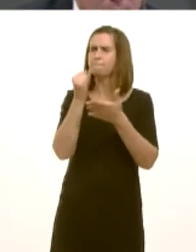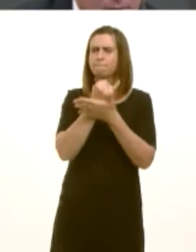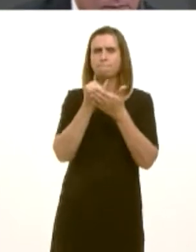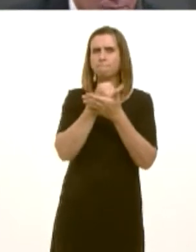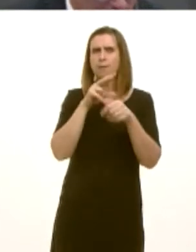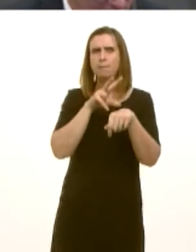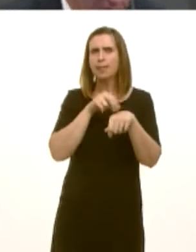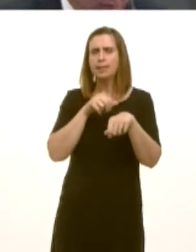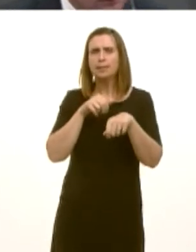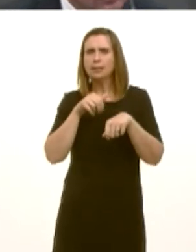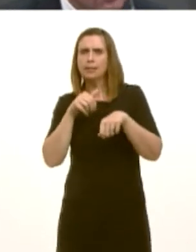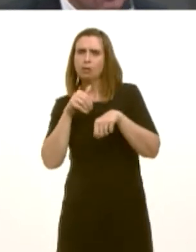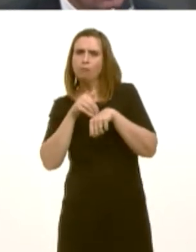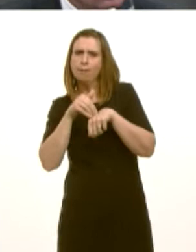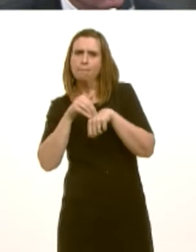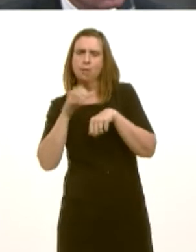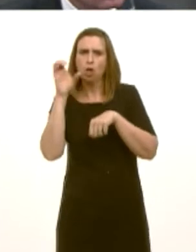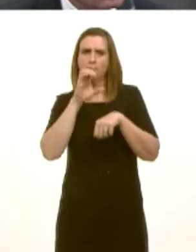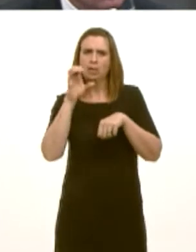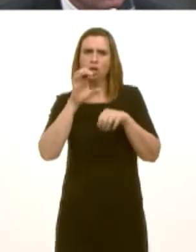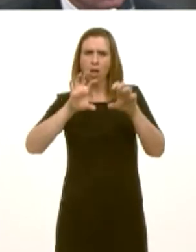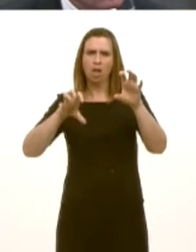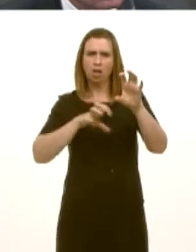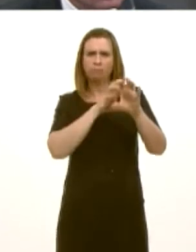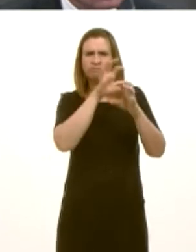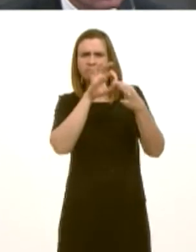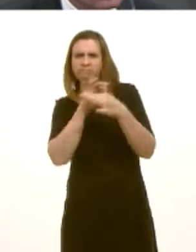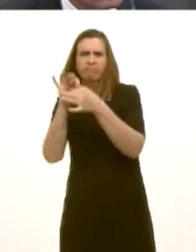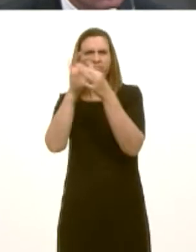crime commissioners and regions, and that for high-priority calls, the average response